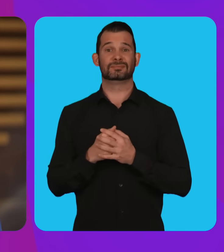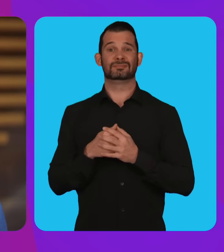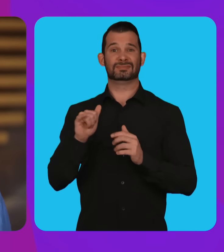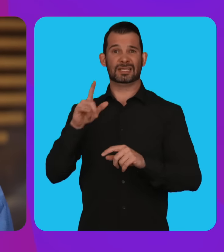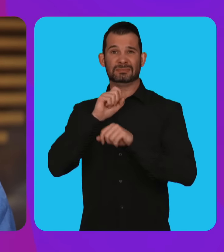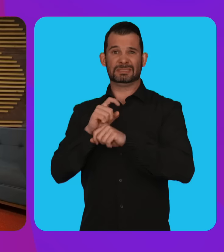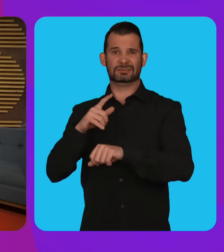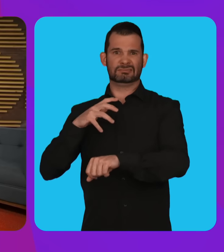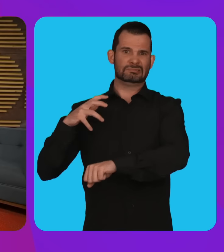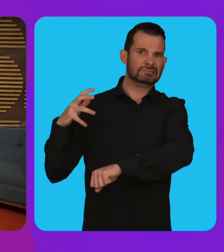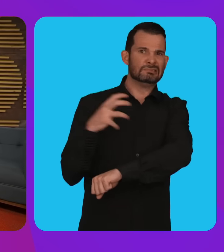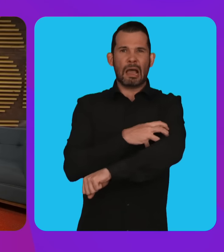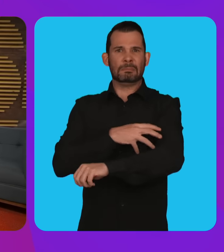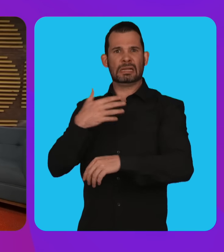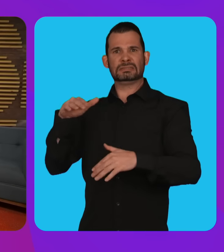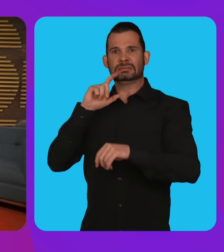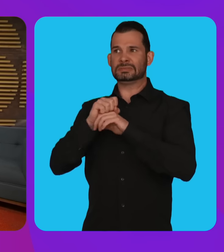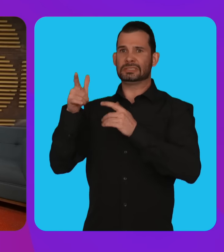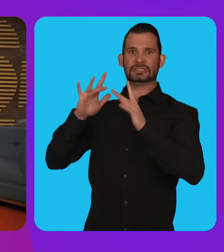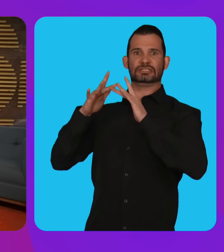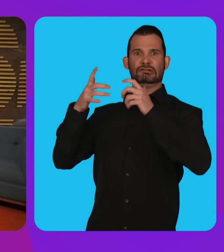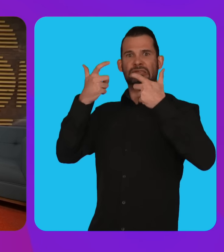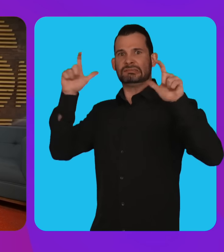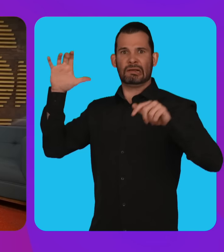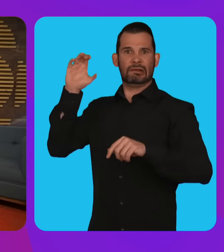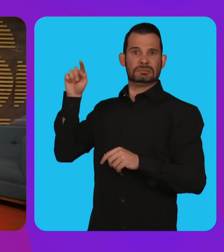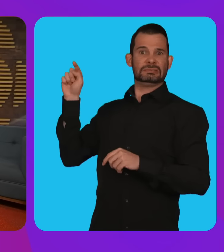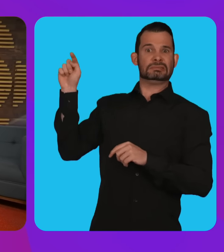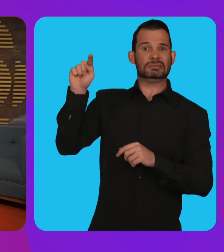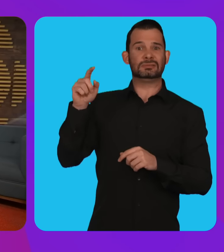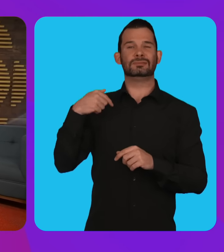The domination of the digital giants, when I say that, I mean